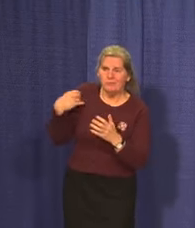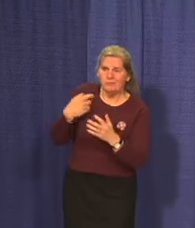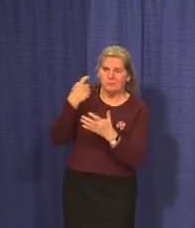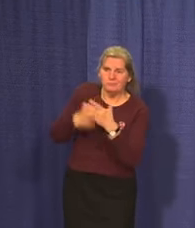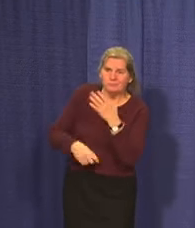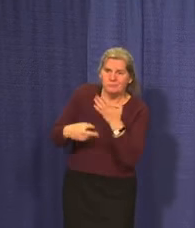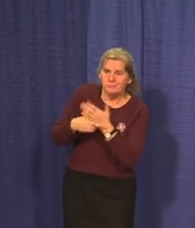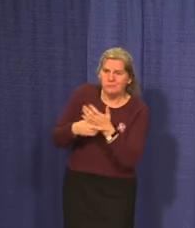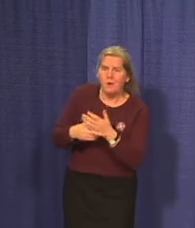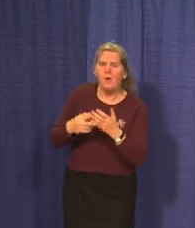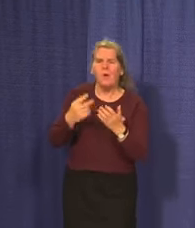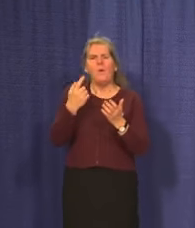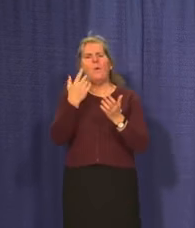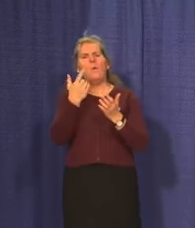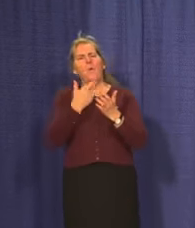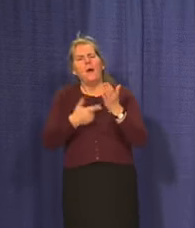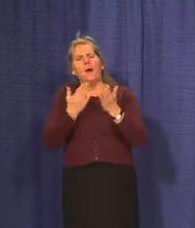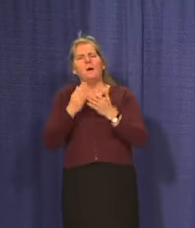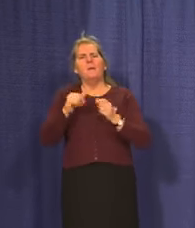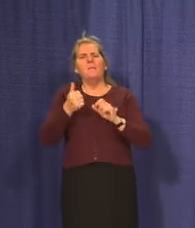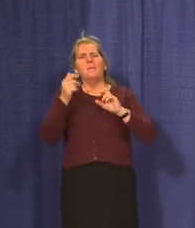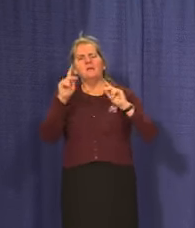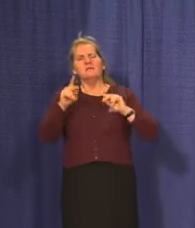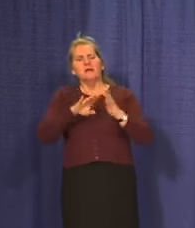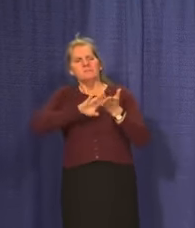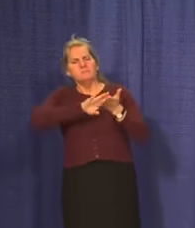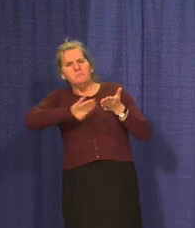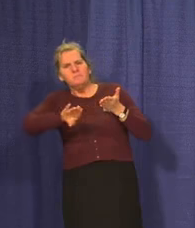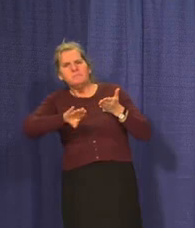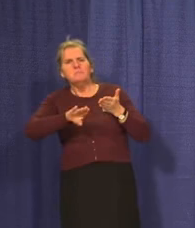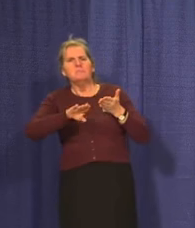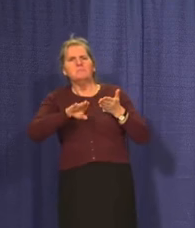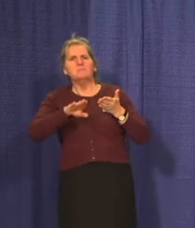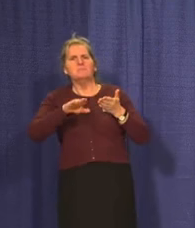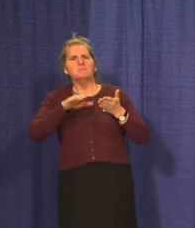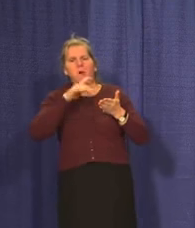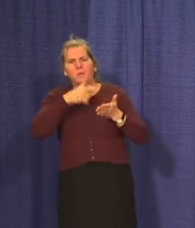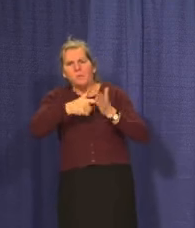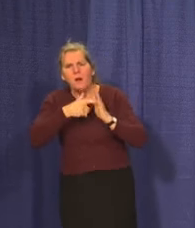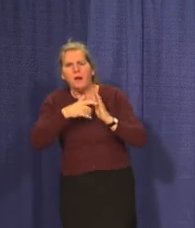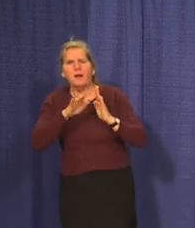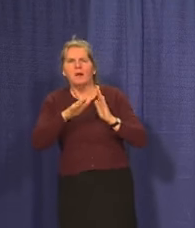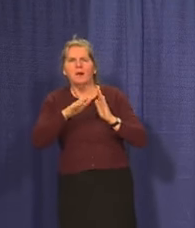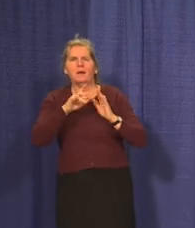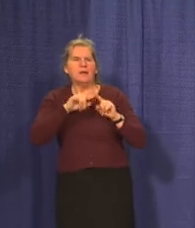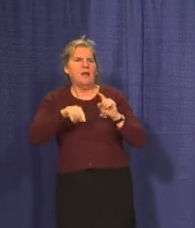WHAT ABOUT AN EXEMPTION? HOW DO WE VERBALIZE AN EXEMPTION PROCESS. WHAT ABOUT SOMEONE WHO HAS